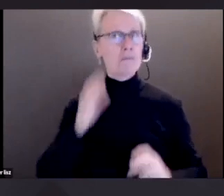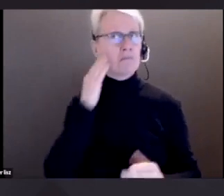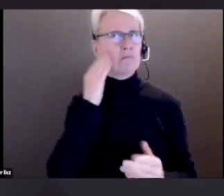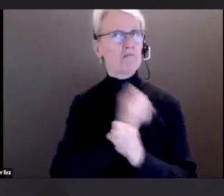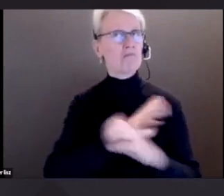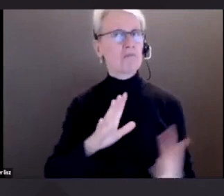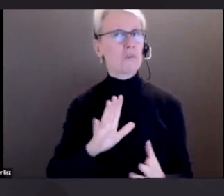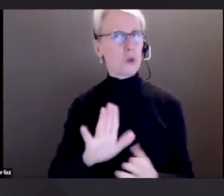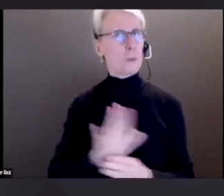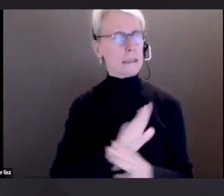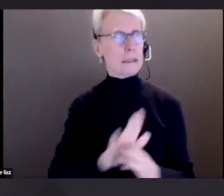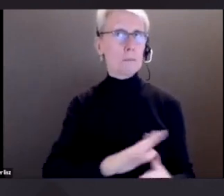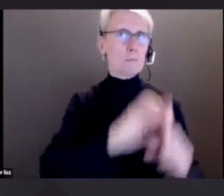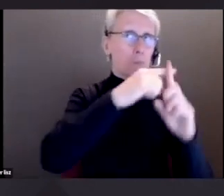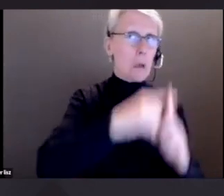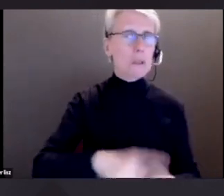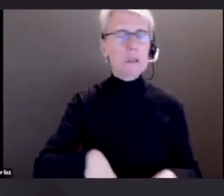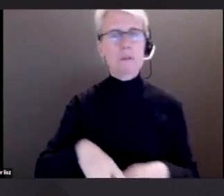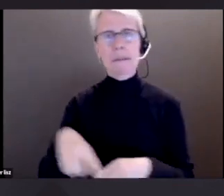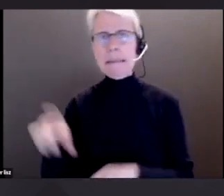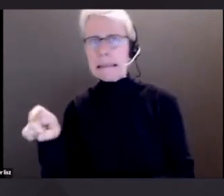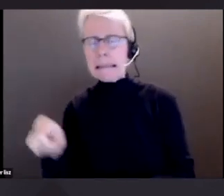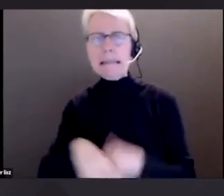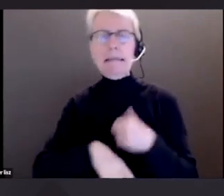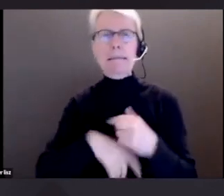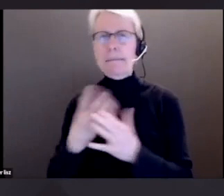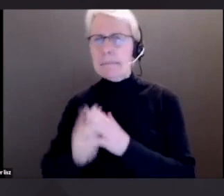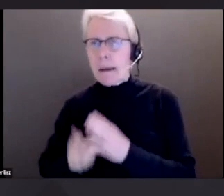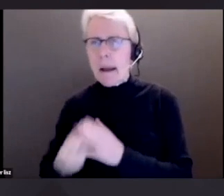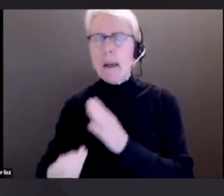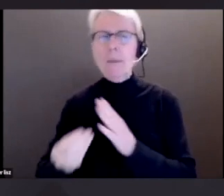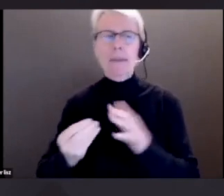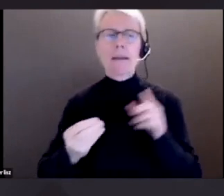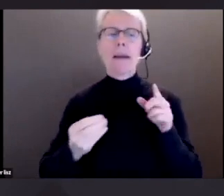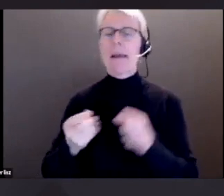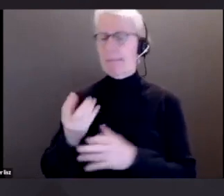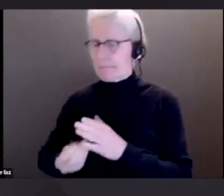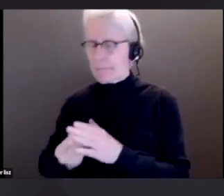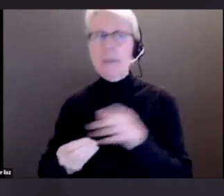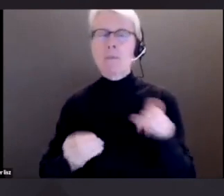and provide strategies for successful recruitment, inclusion, and retention of employees